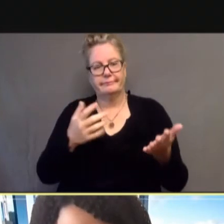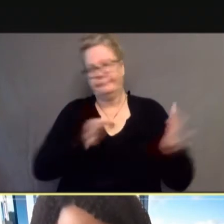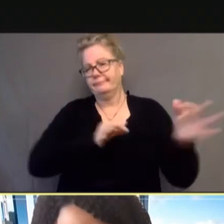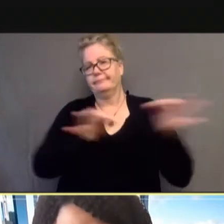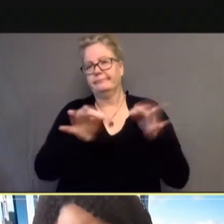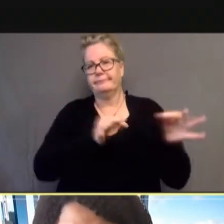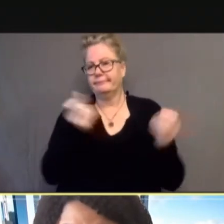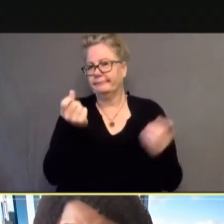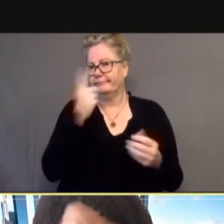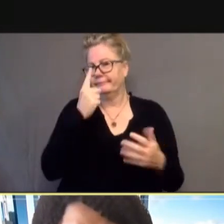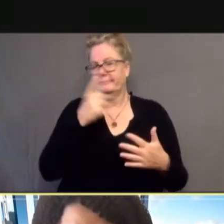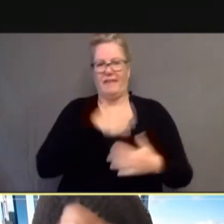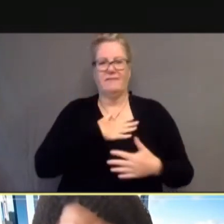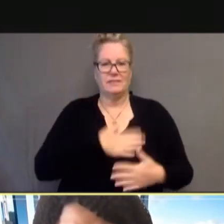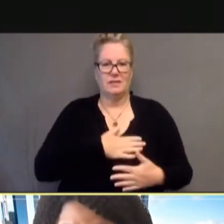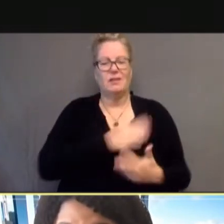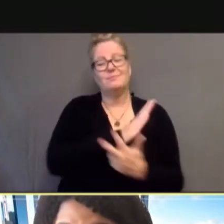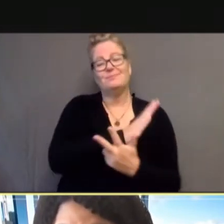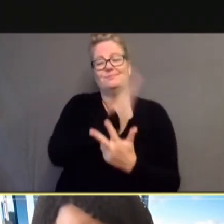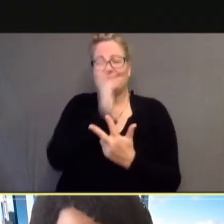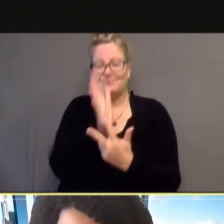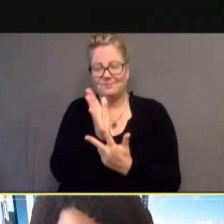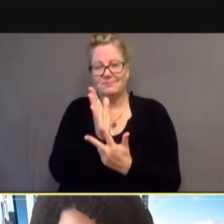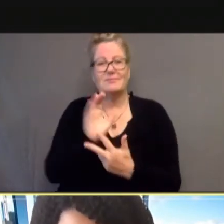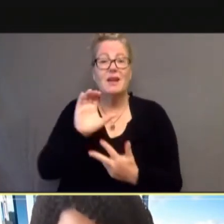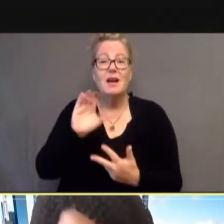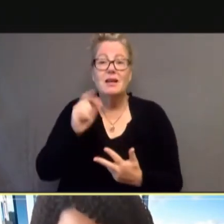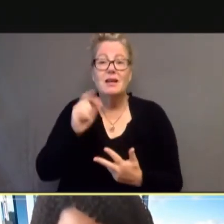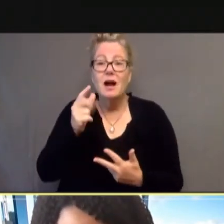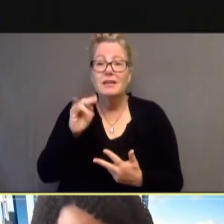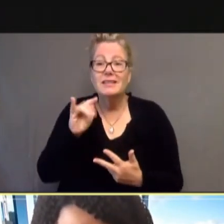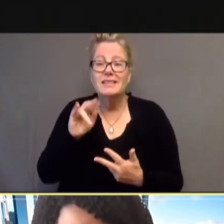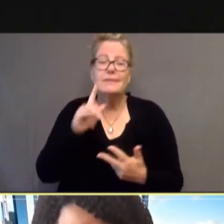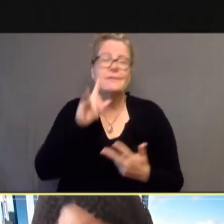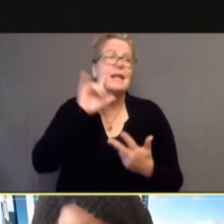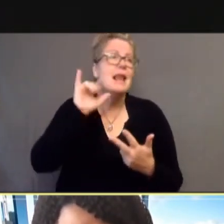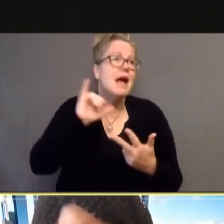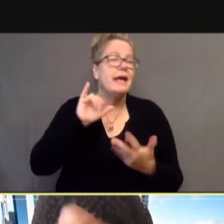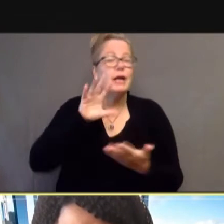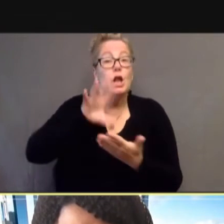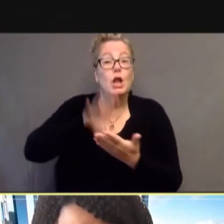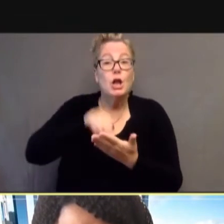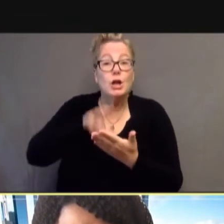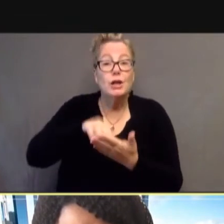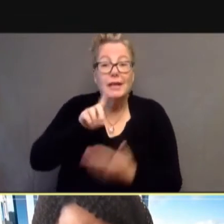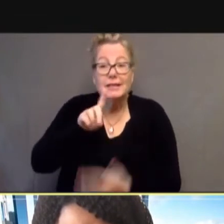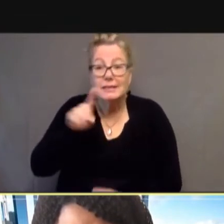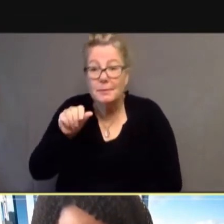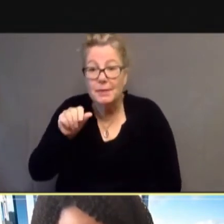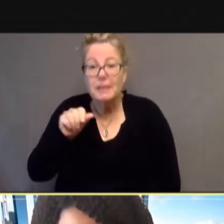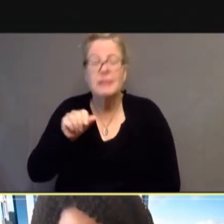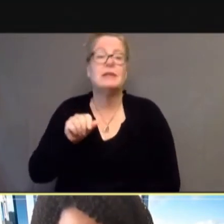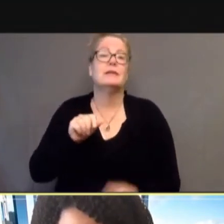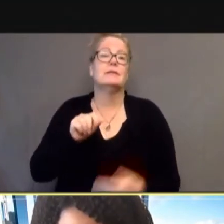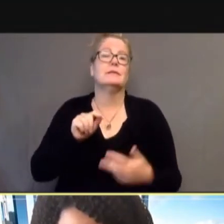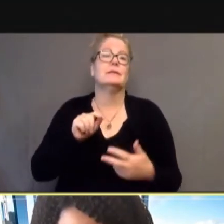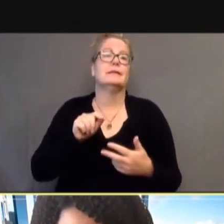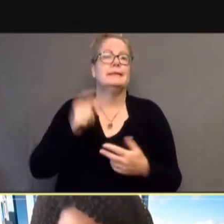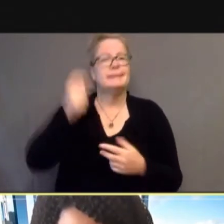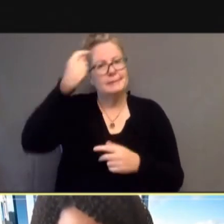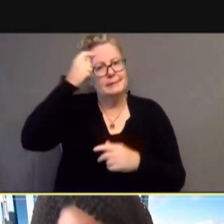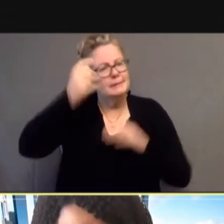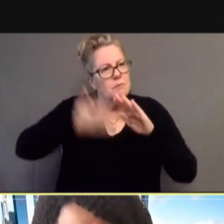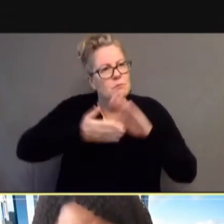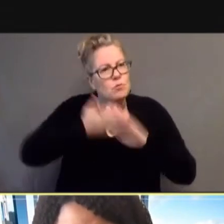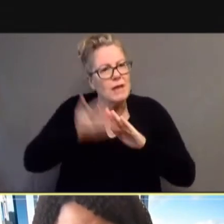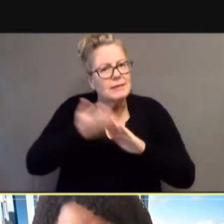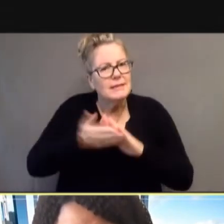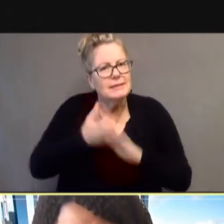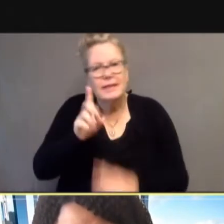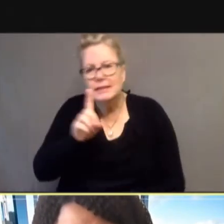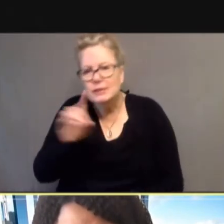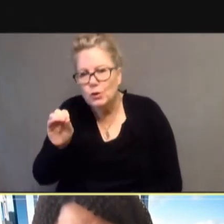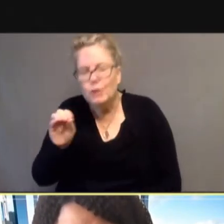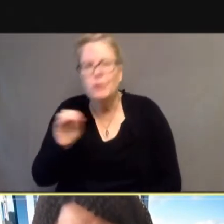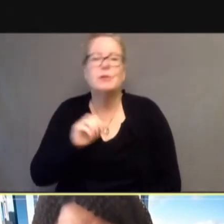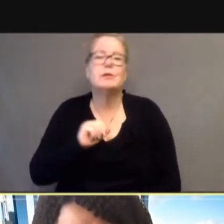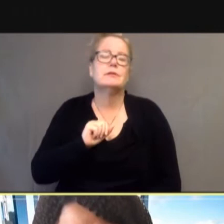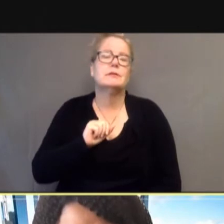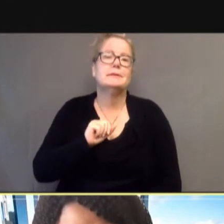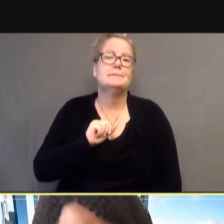impairments include things like learning disabilities, processing disorders. Also let's say someone